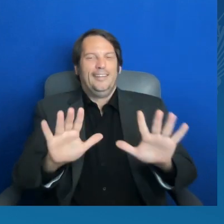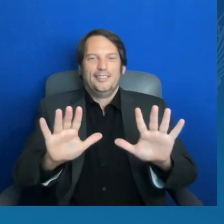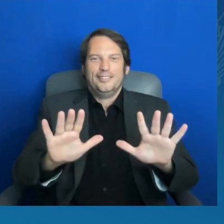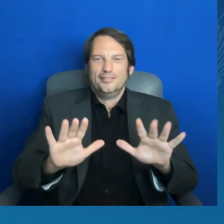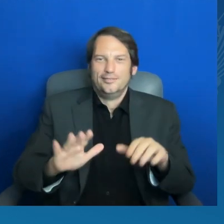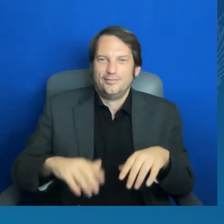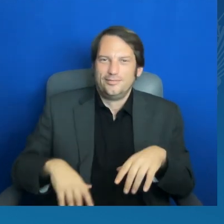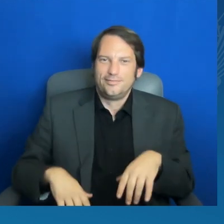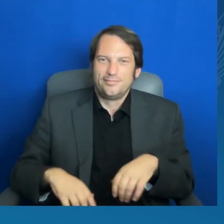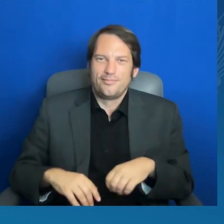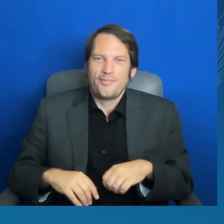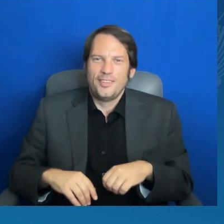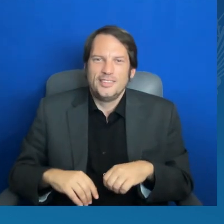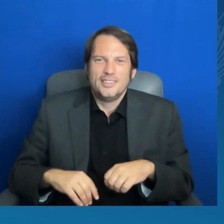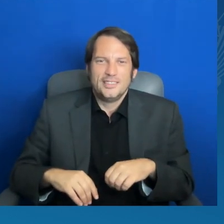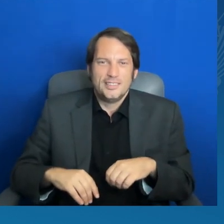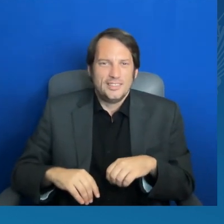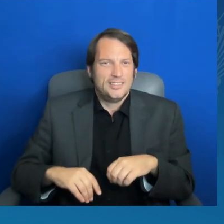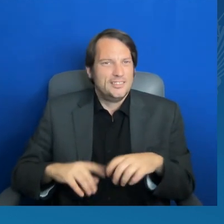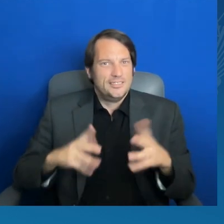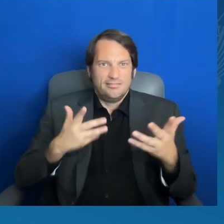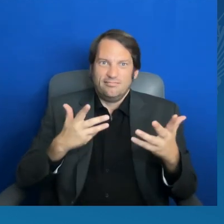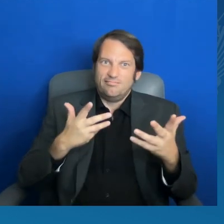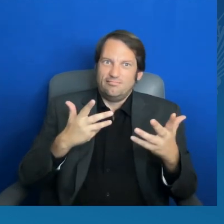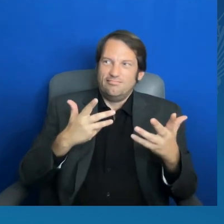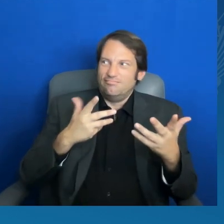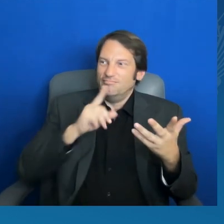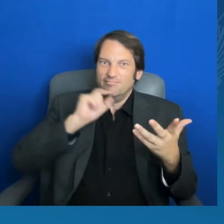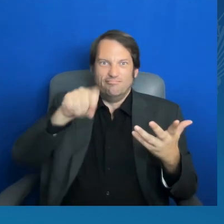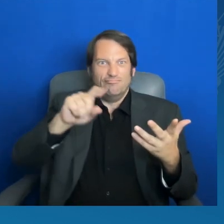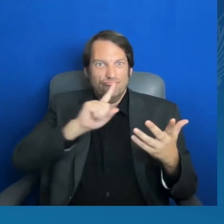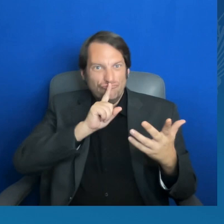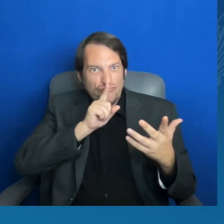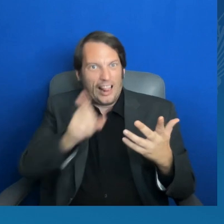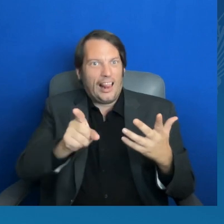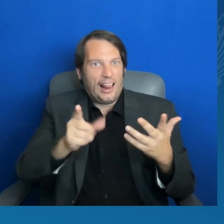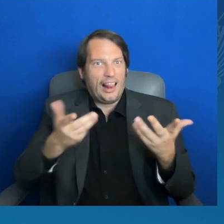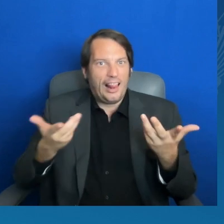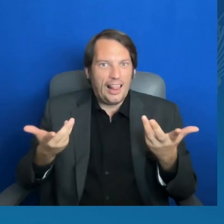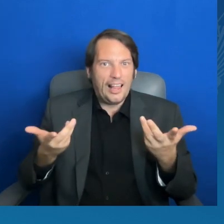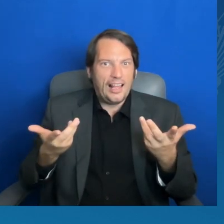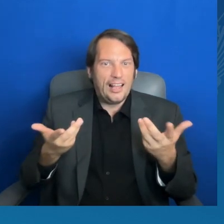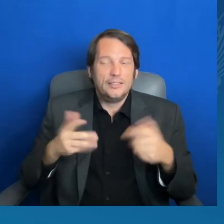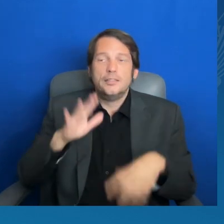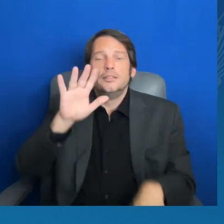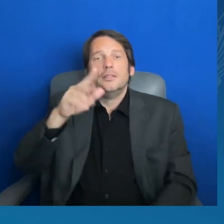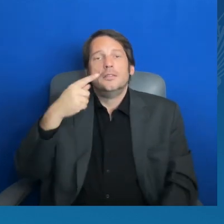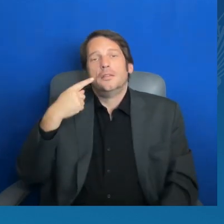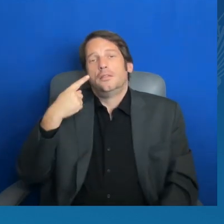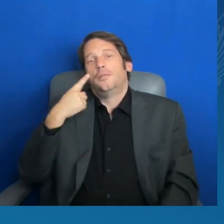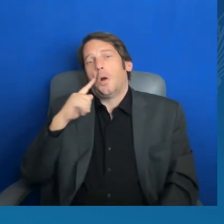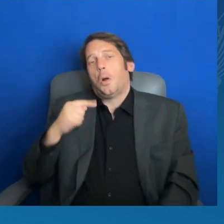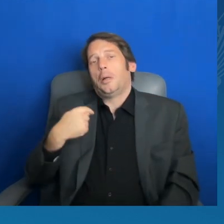in a meaningful debate and discussion on this, who refuse to pass reasonable laws,